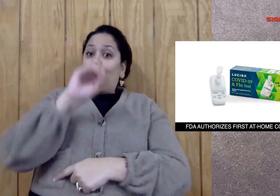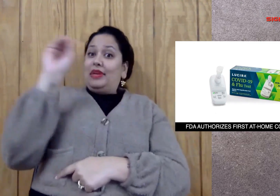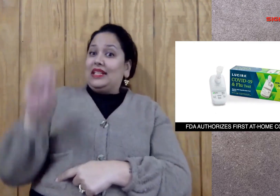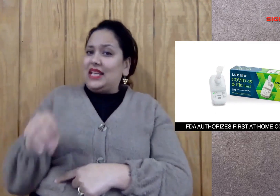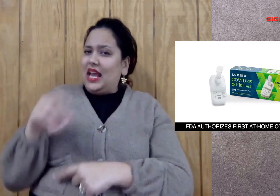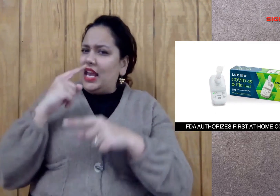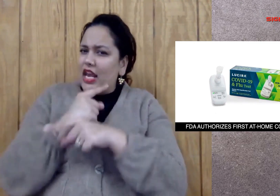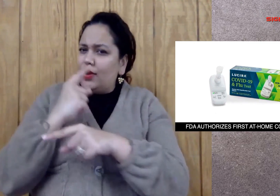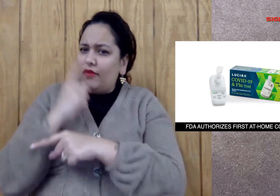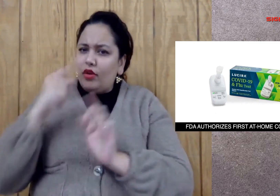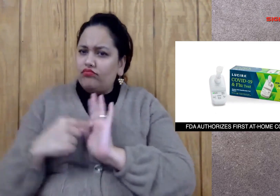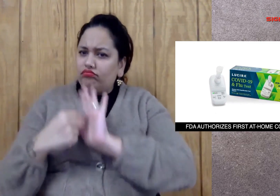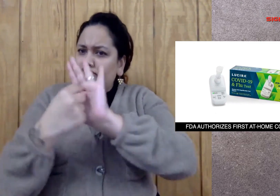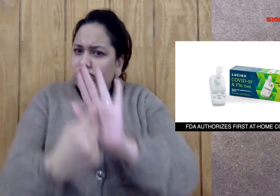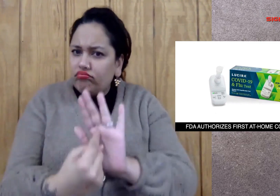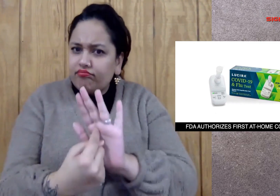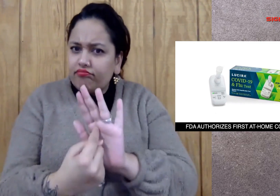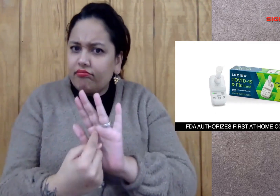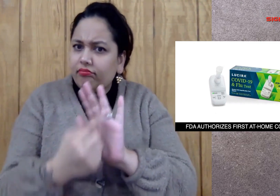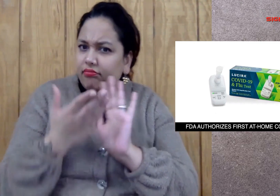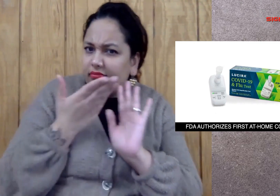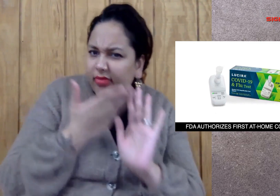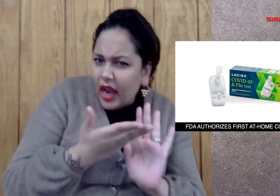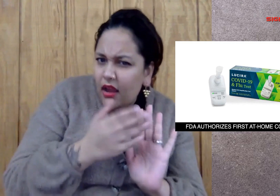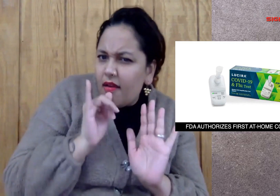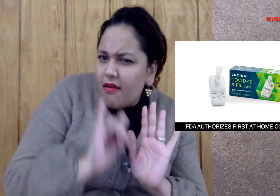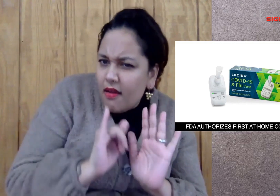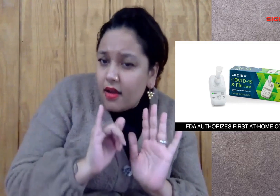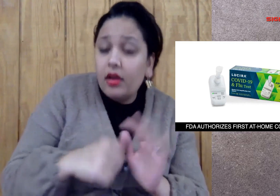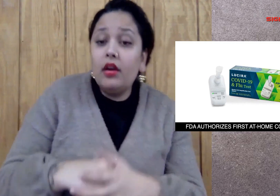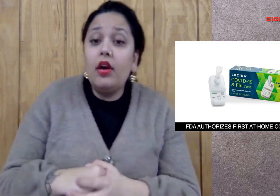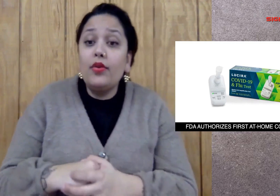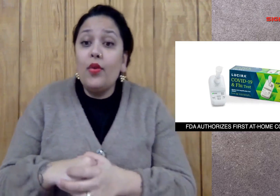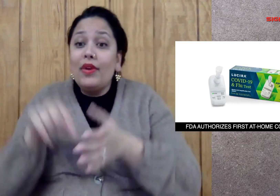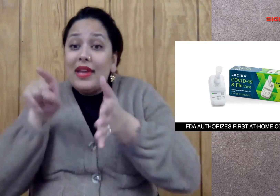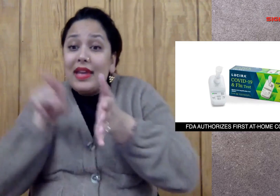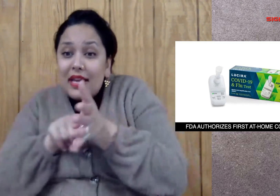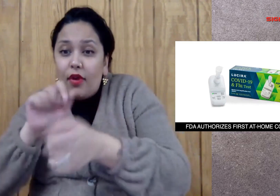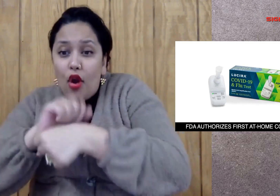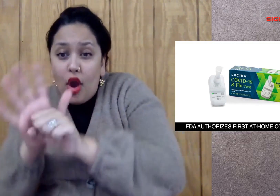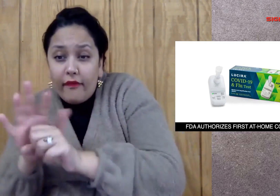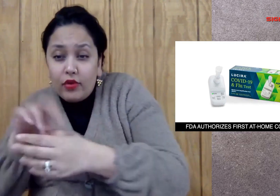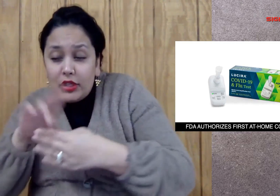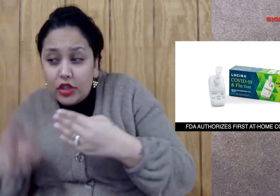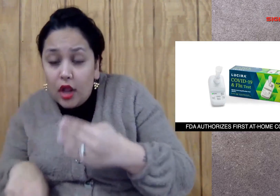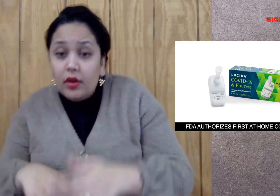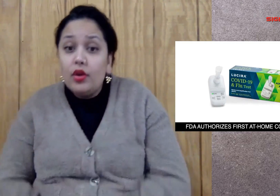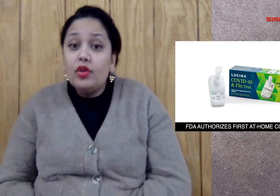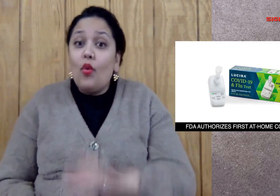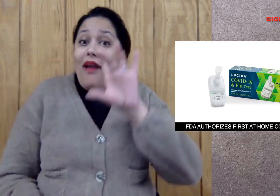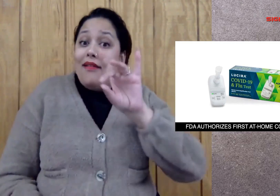Is considered 100% accurate for detecting a negative covid-19 result and 88%